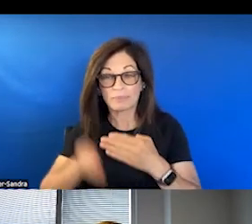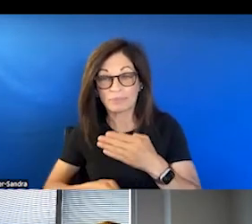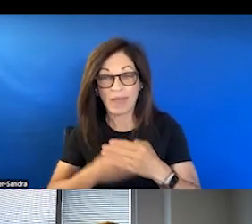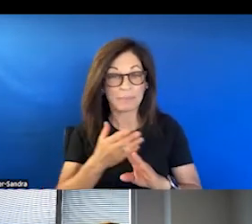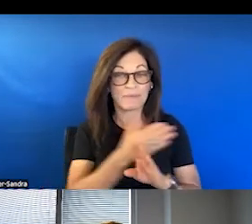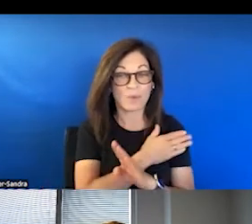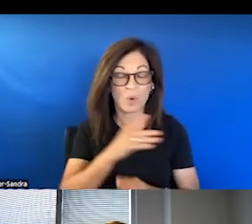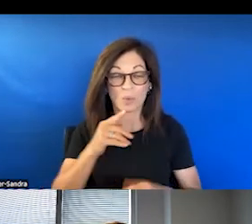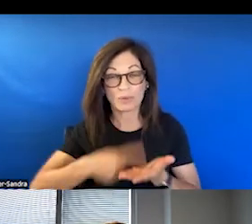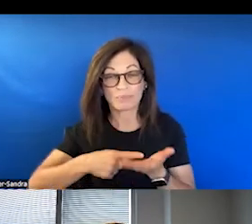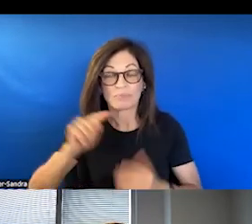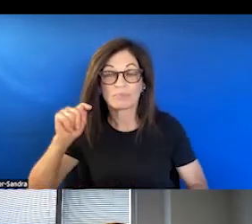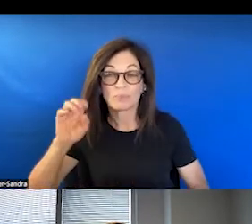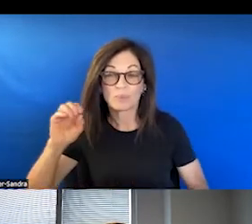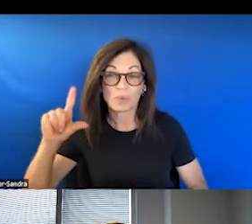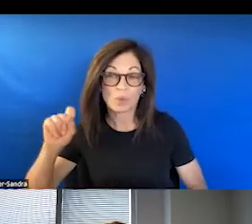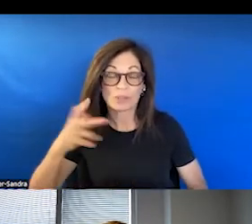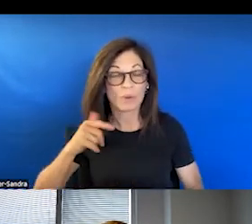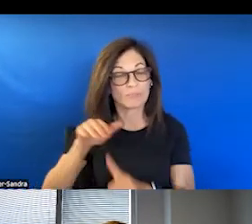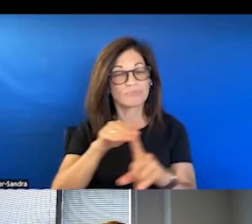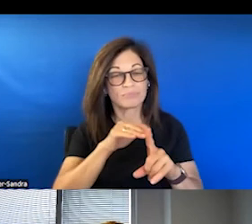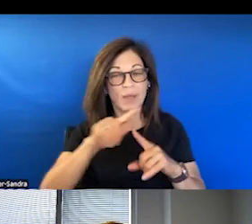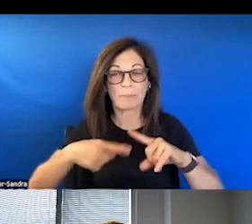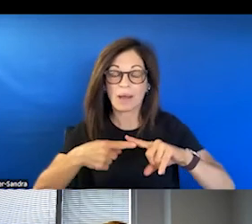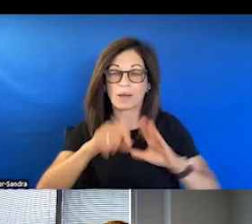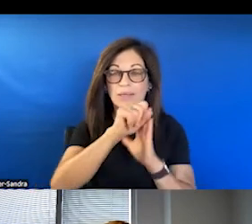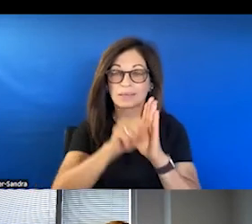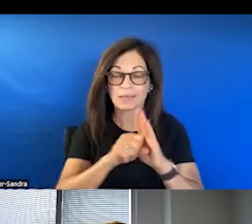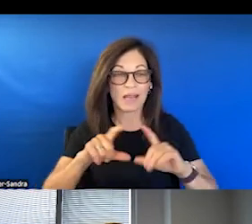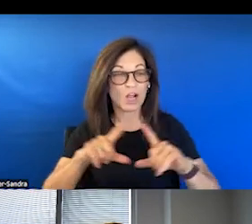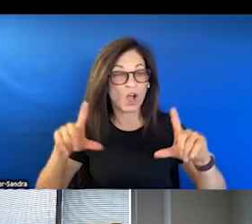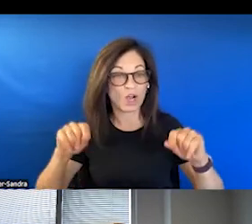REMIND FOLKS ABOUT THIS, DATE. CARDS. THAT ARE OUT THERE. YOU CAN SEE, KIND OF HOW STATE